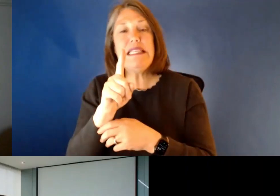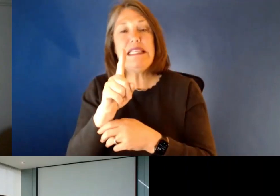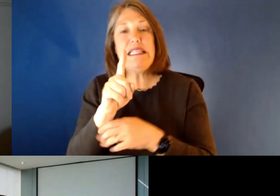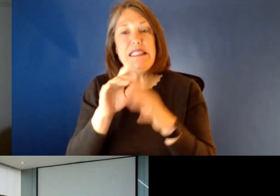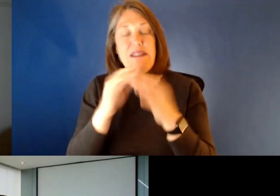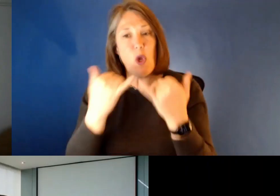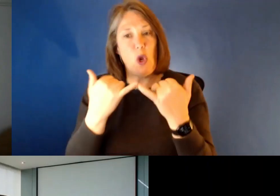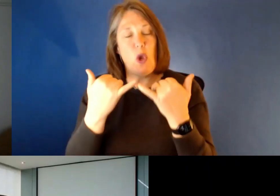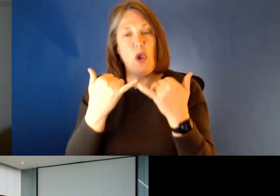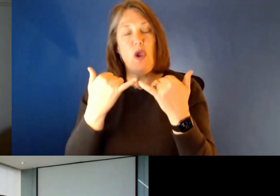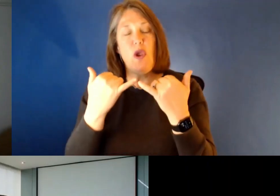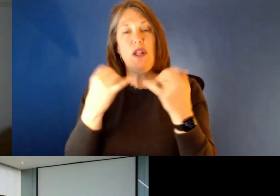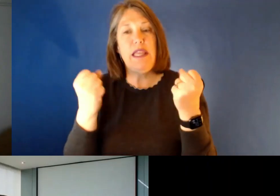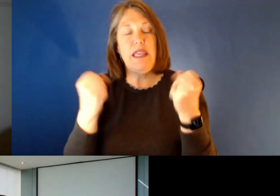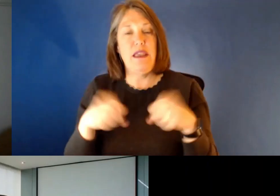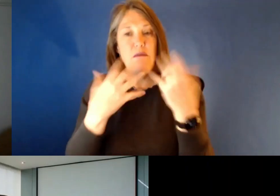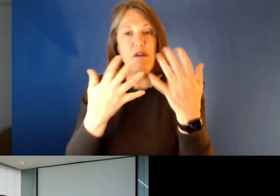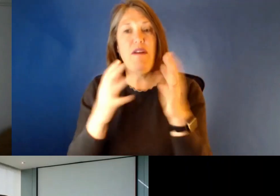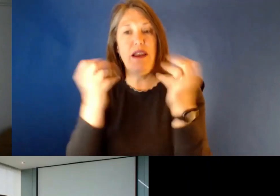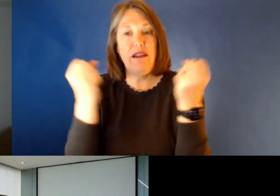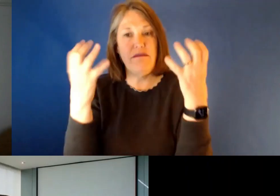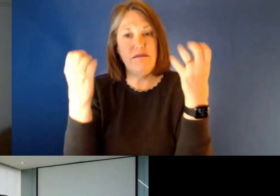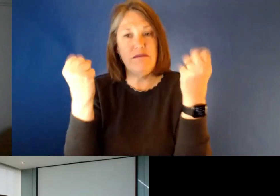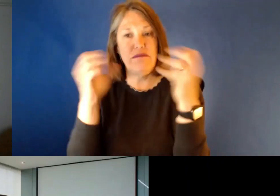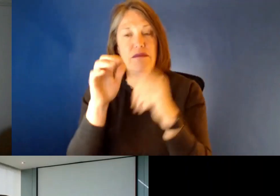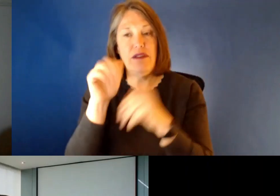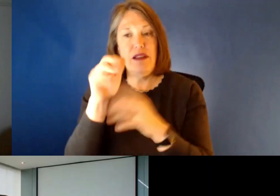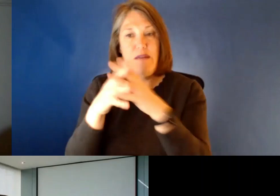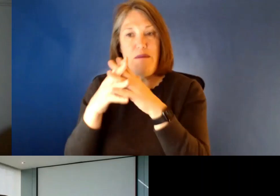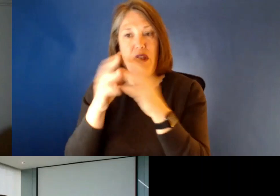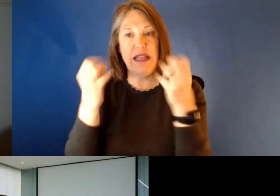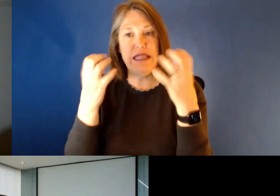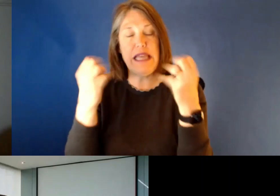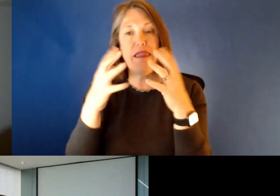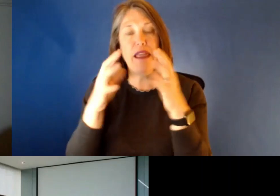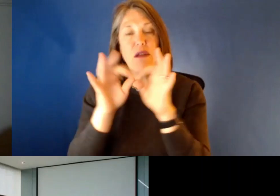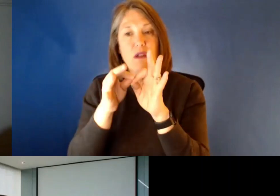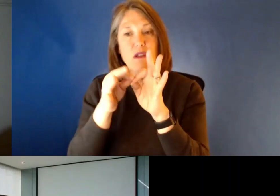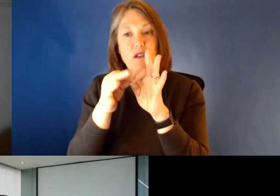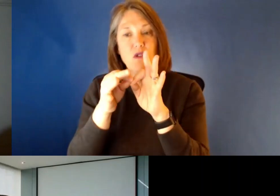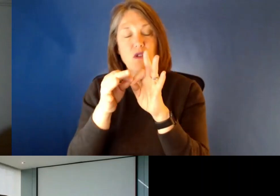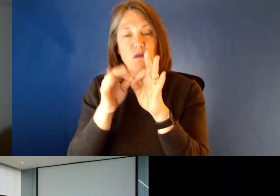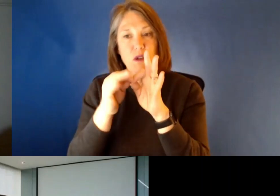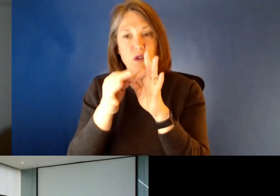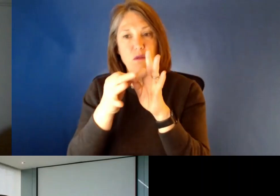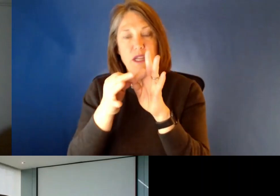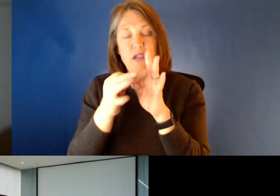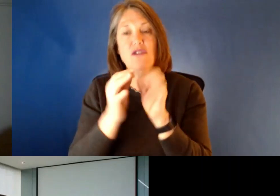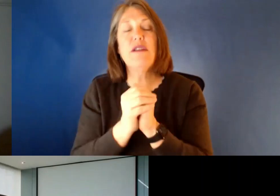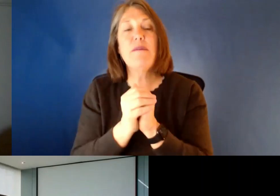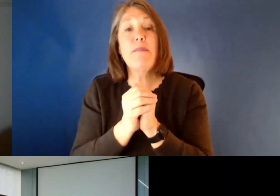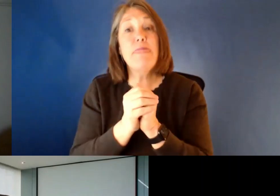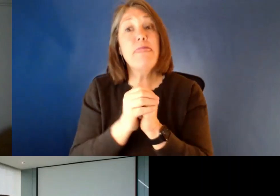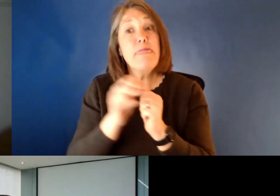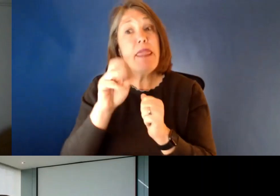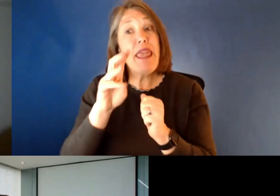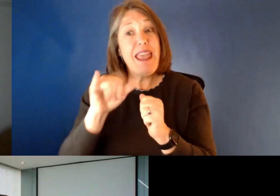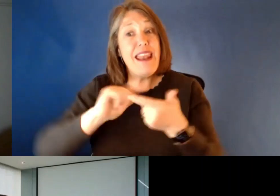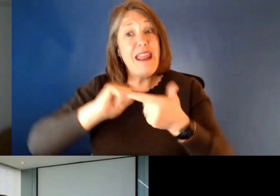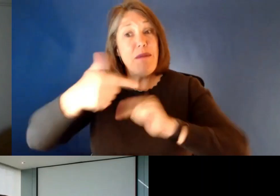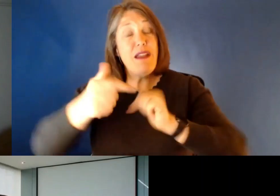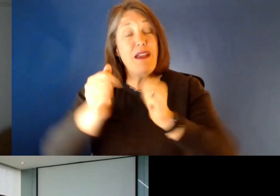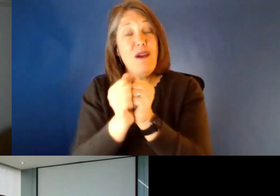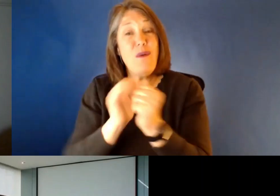doing the ASL, American sign language interpretation 06:19:28 , and she trades off with another